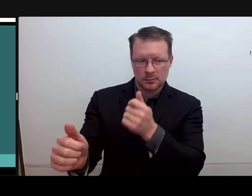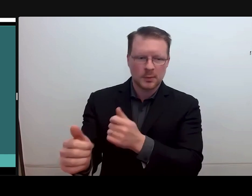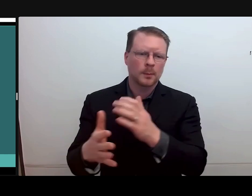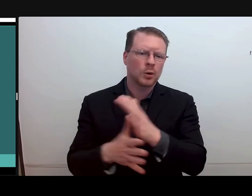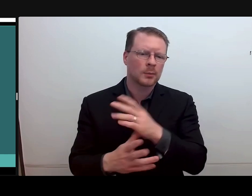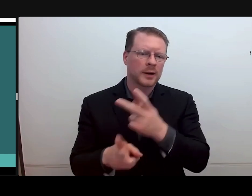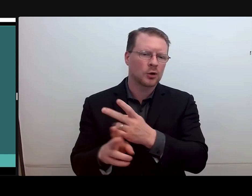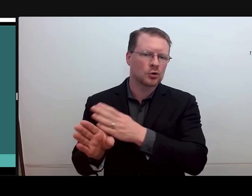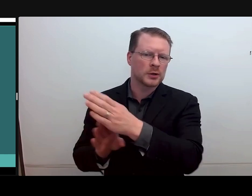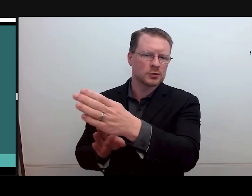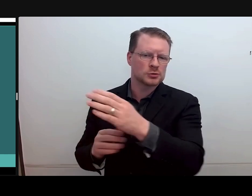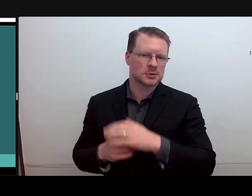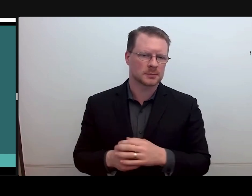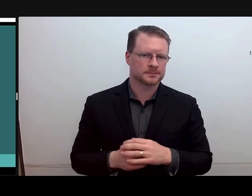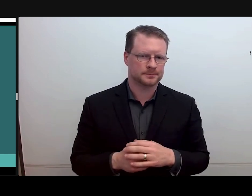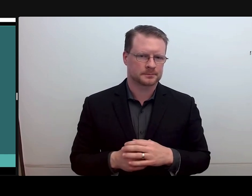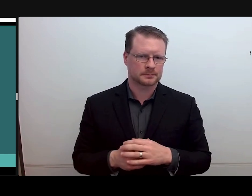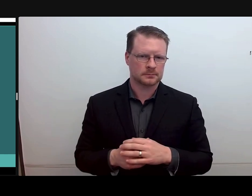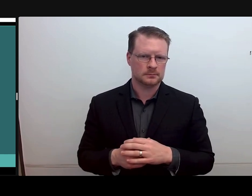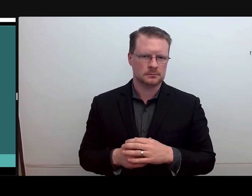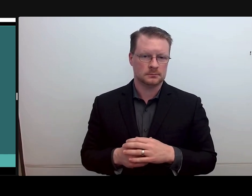more often they were interested in pursuing primary care